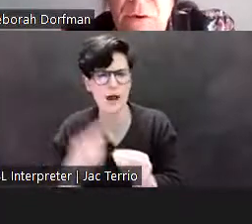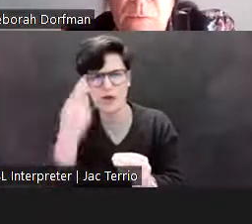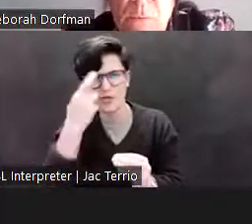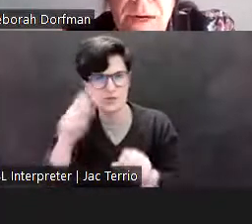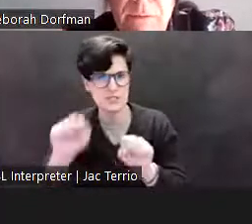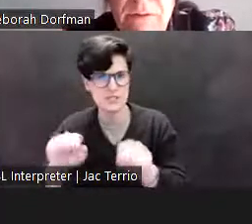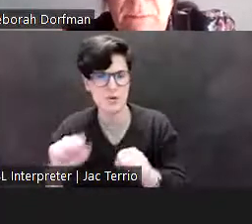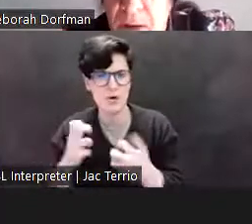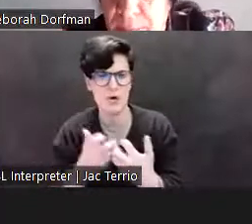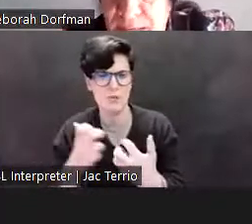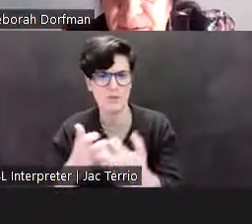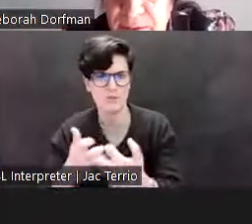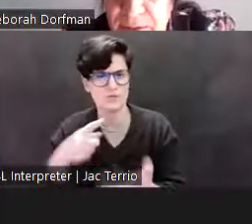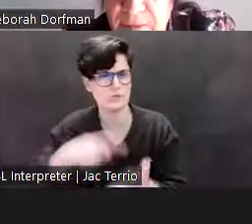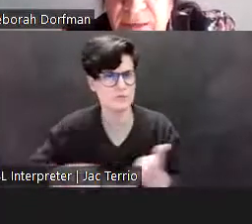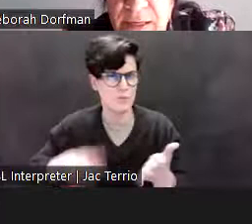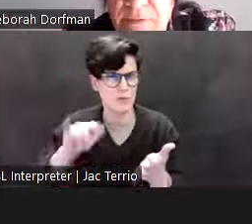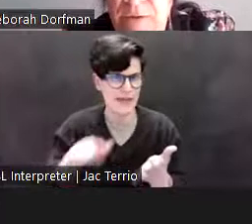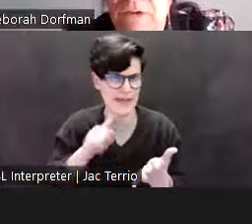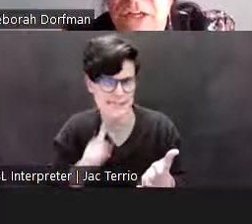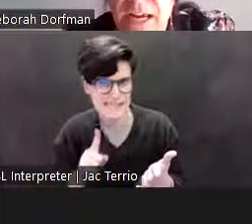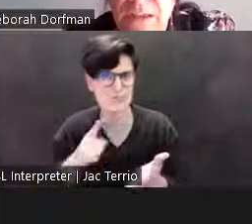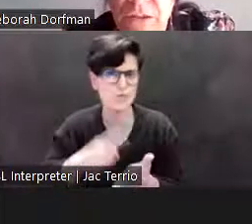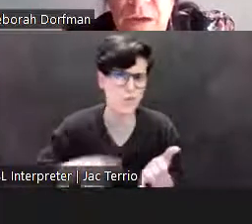15:17:37 What a reasonable accommodation is, is any sort of change?